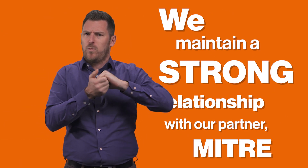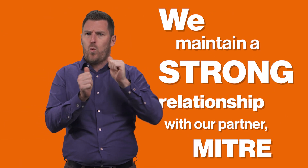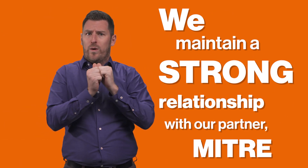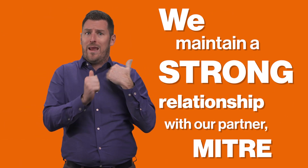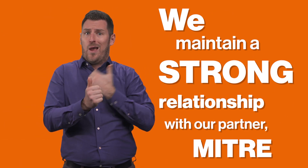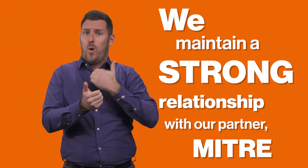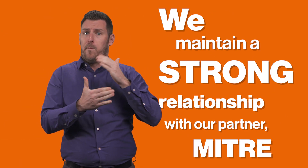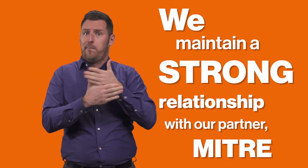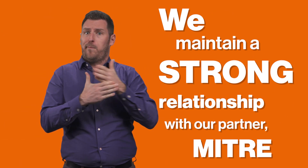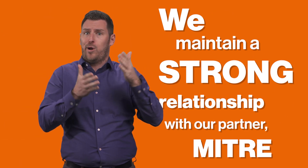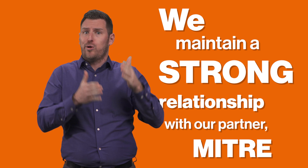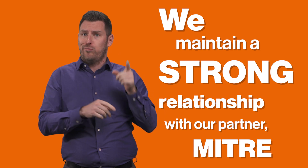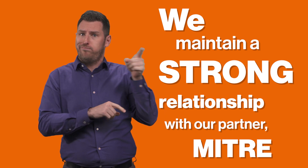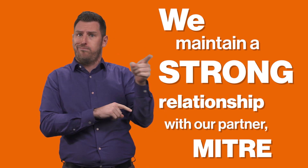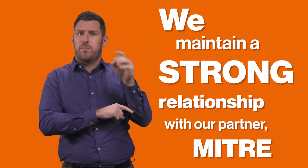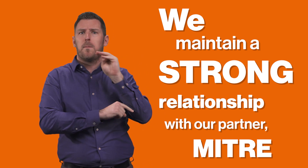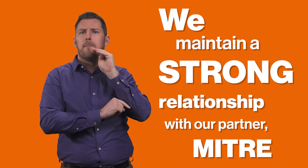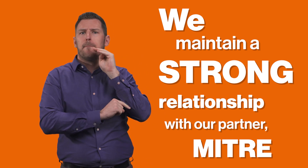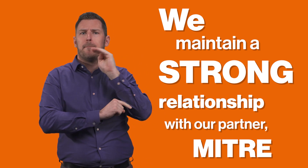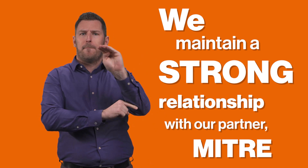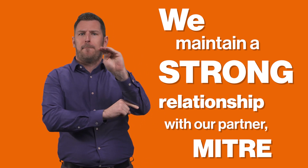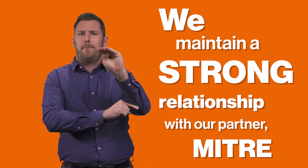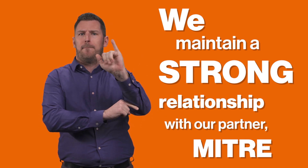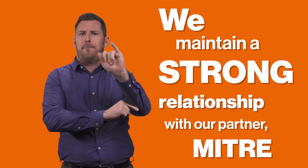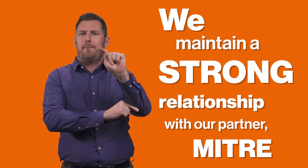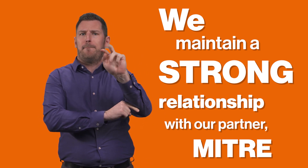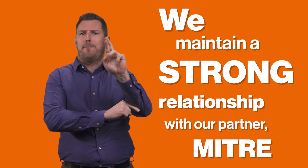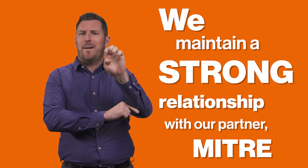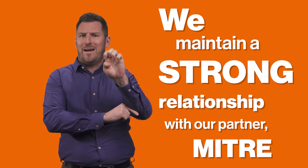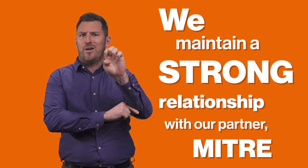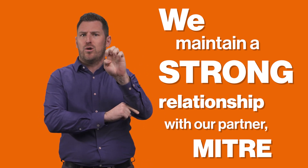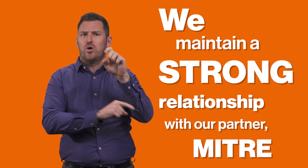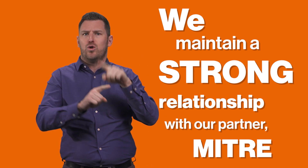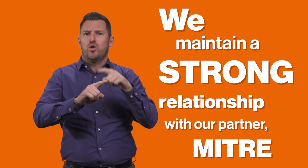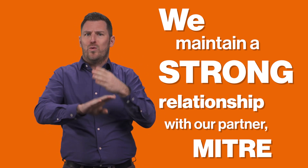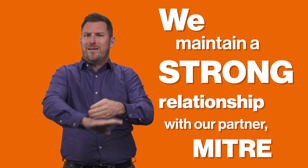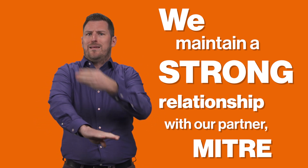We maintain a strong relationship with our partner, MITRE,